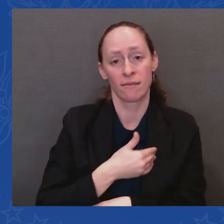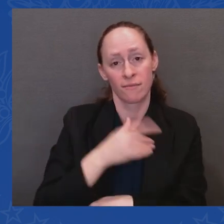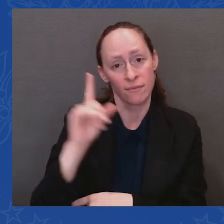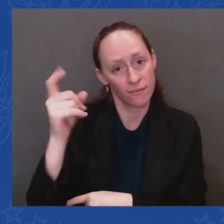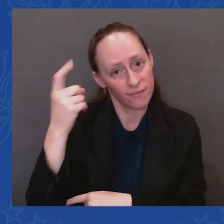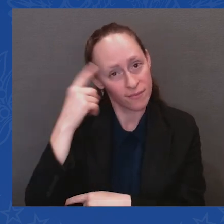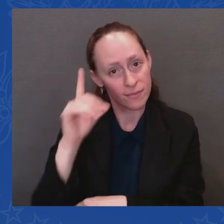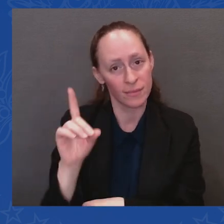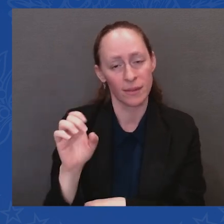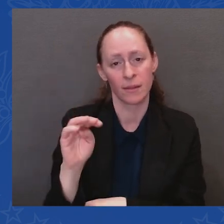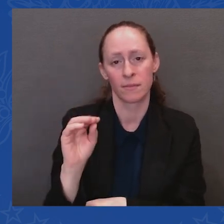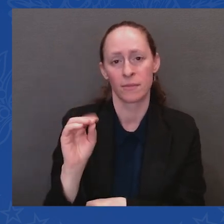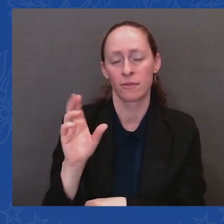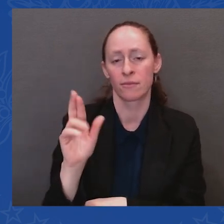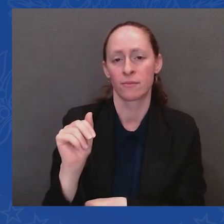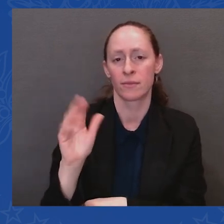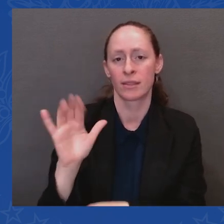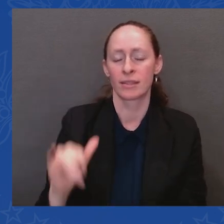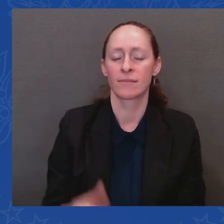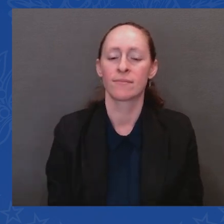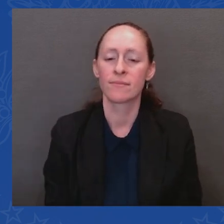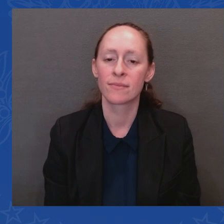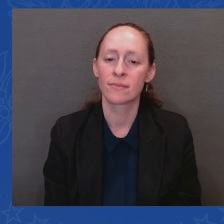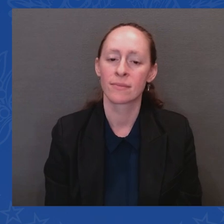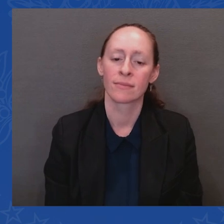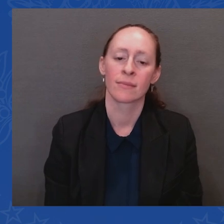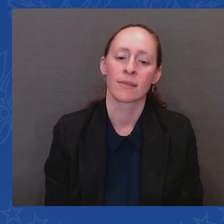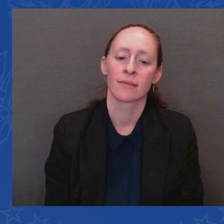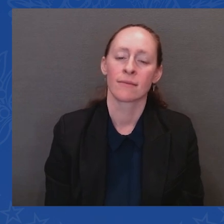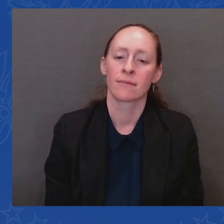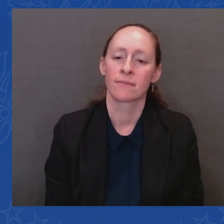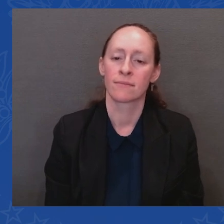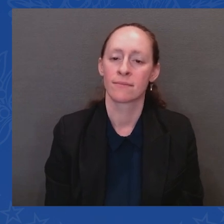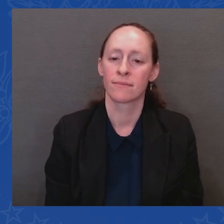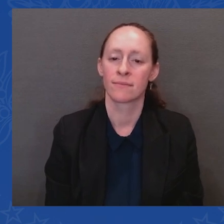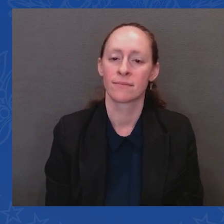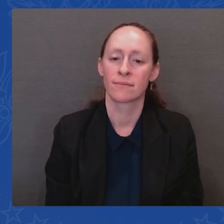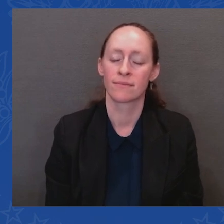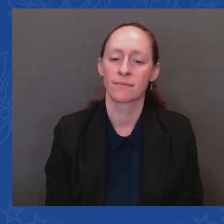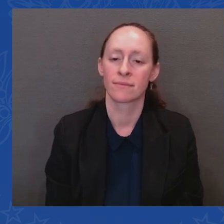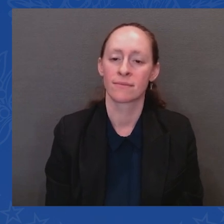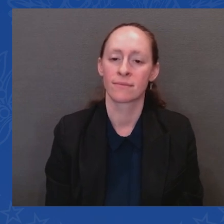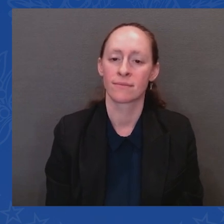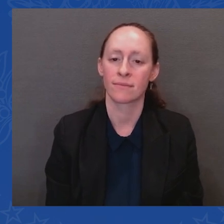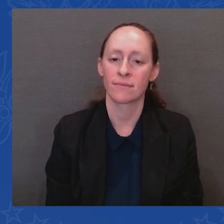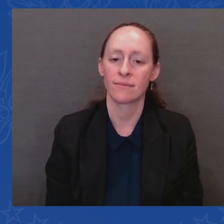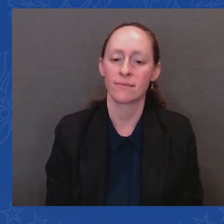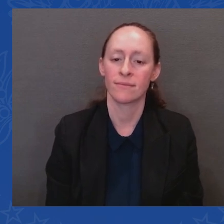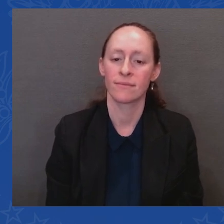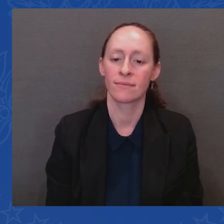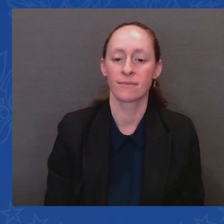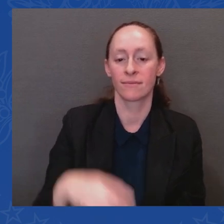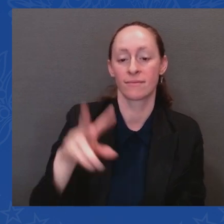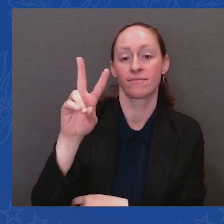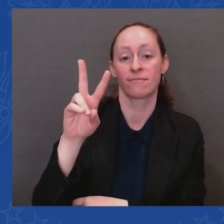In fact, vets are more civically engaged by nearly every measure, more likely to vote.